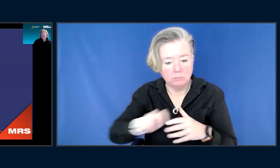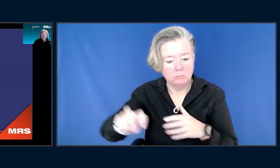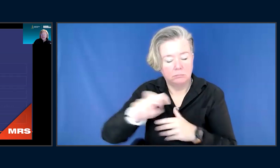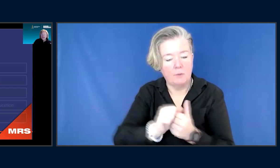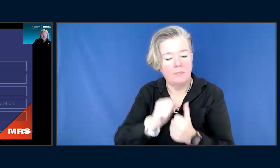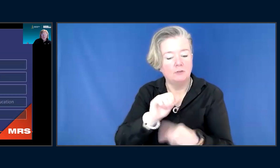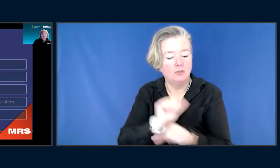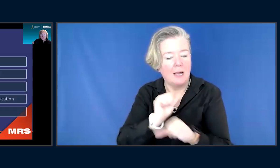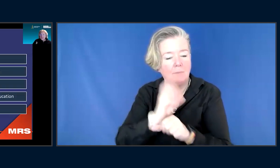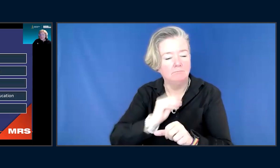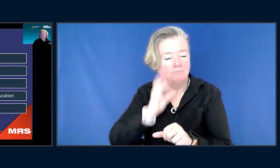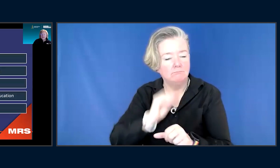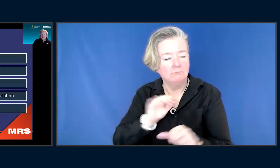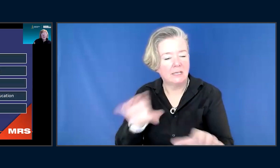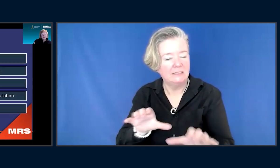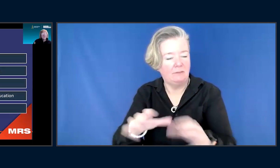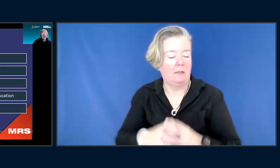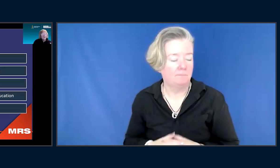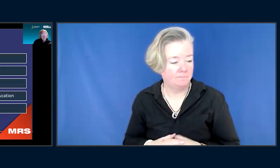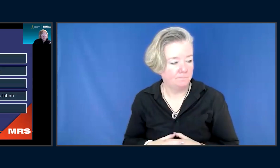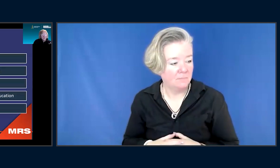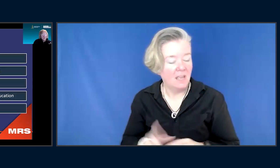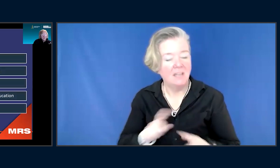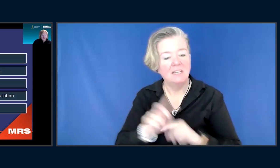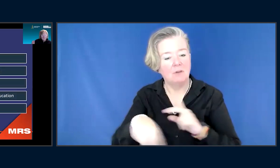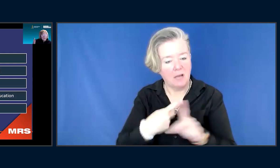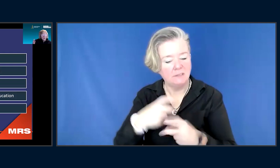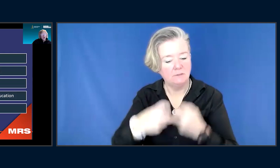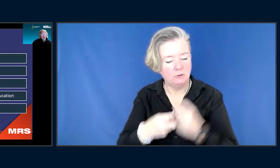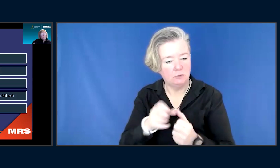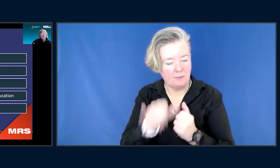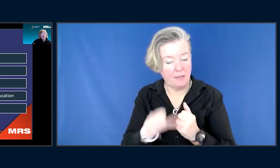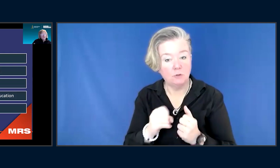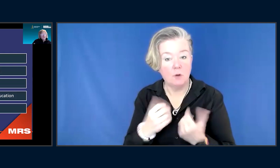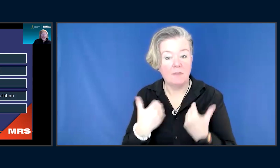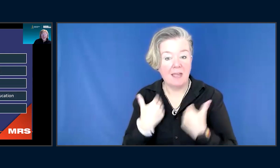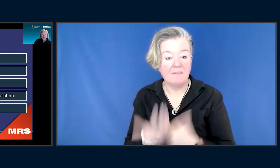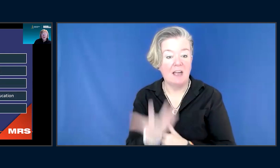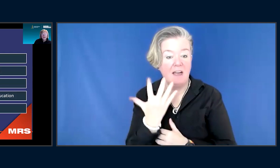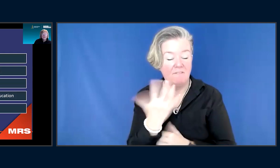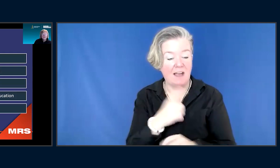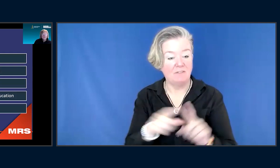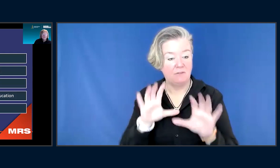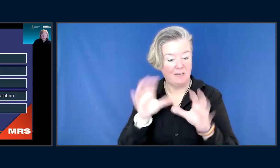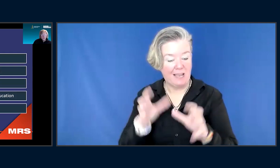the job exploration activity. So there's different kinds of issues there. So there are five different